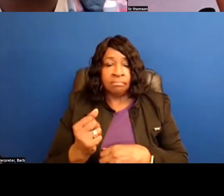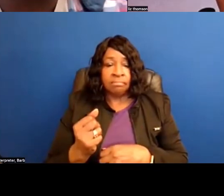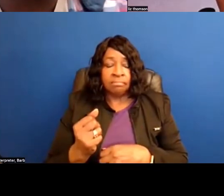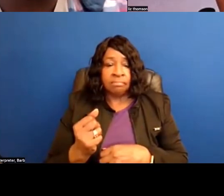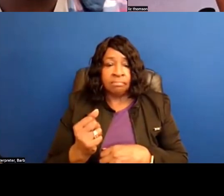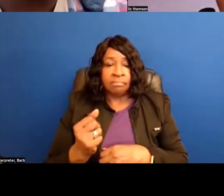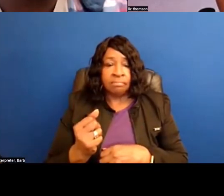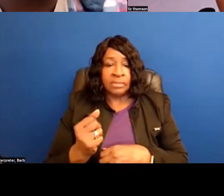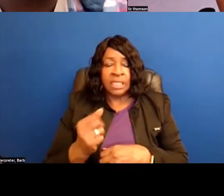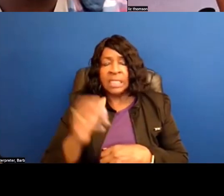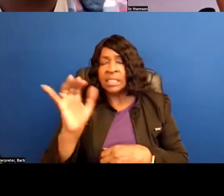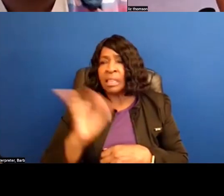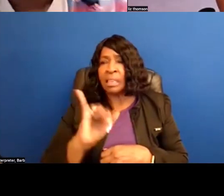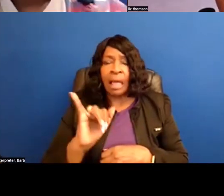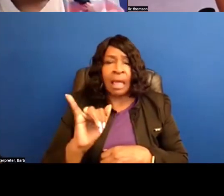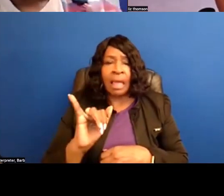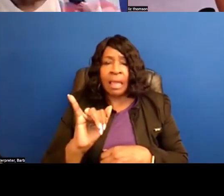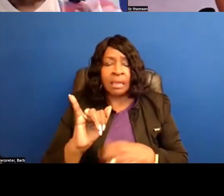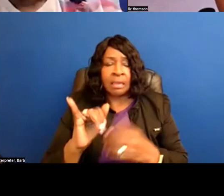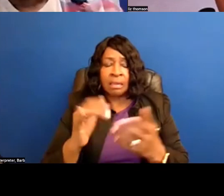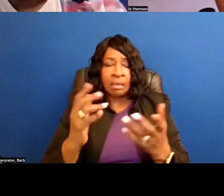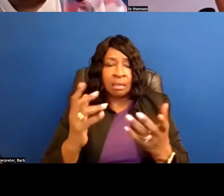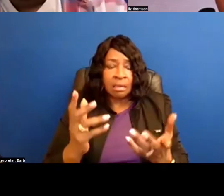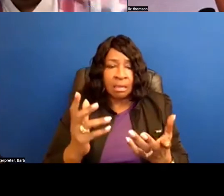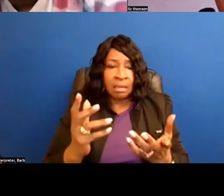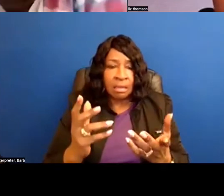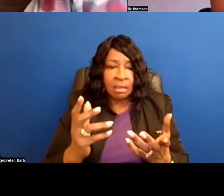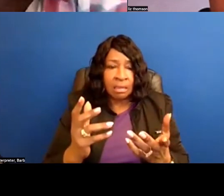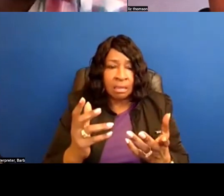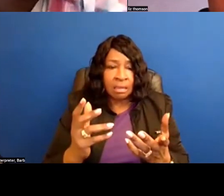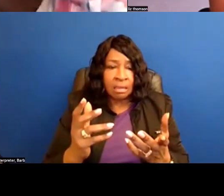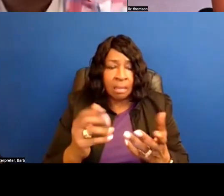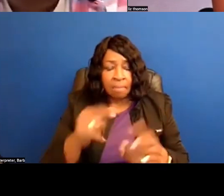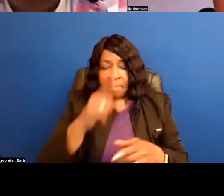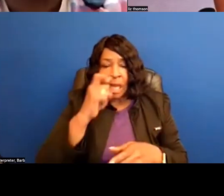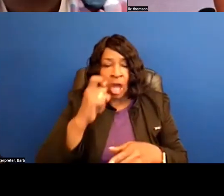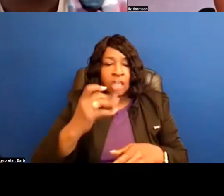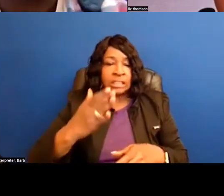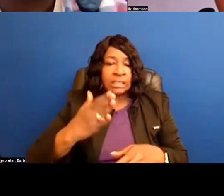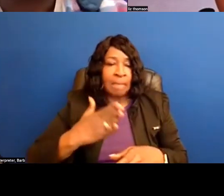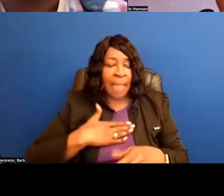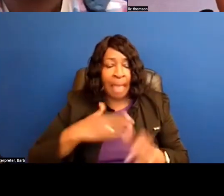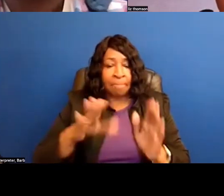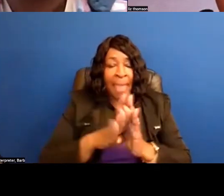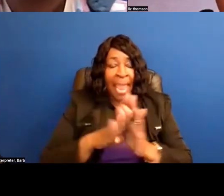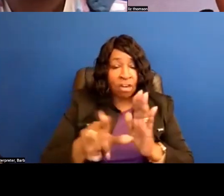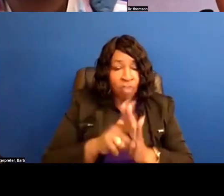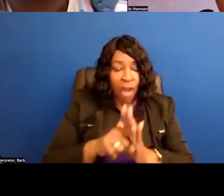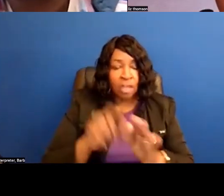And so I talked to people because of my background of working in higher ed